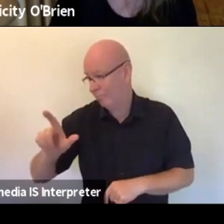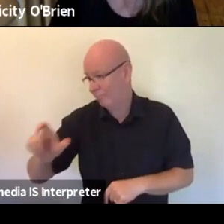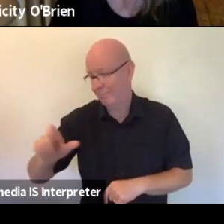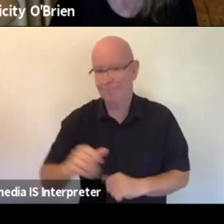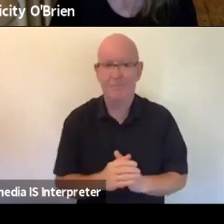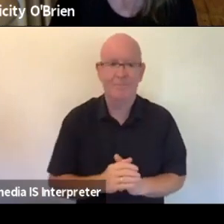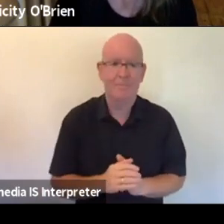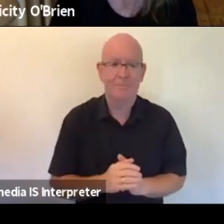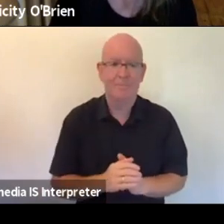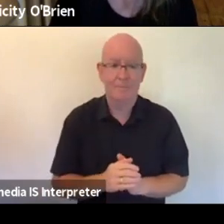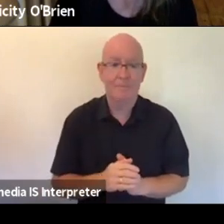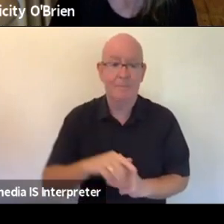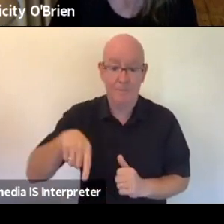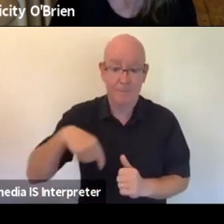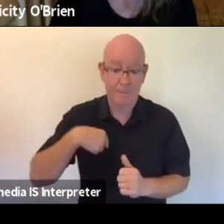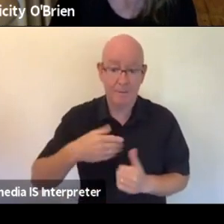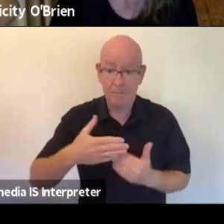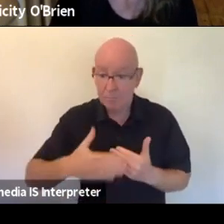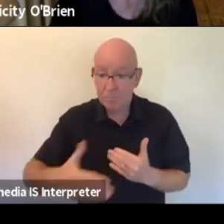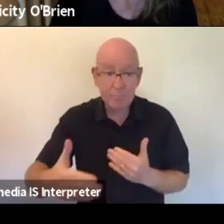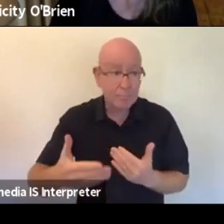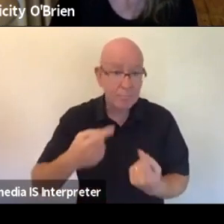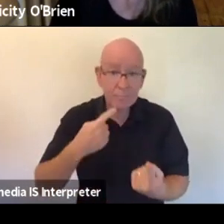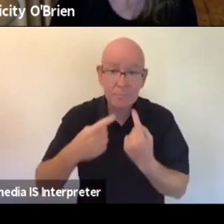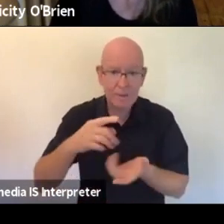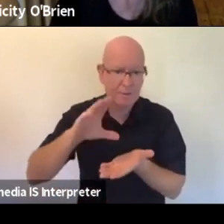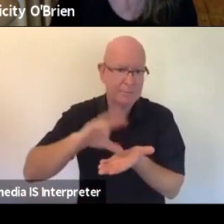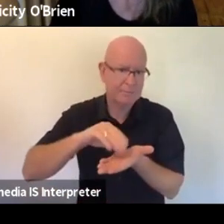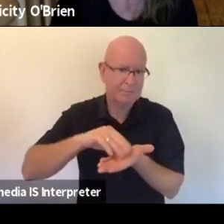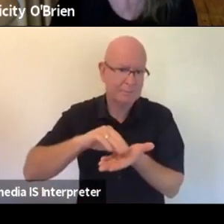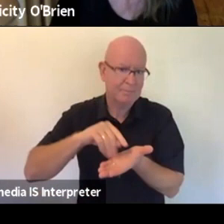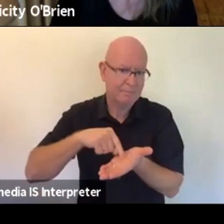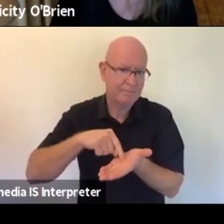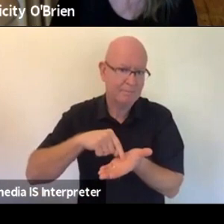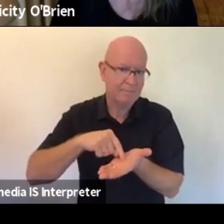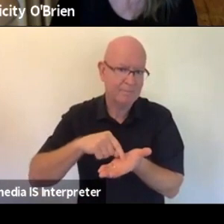So this is the 30th webinar of the Social Protection Responses To COVID-19 webinar series.